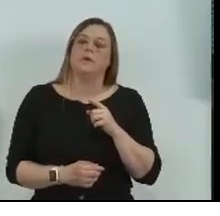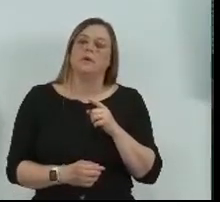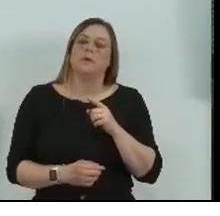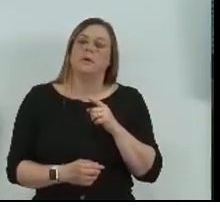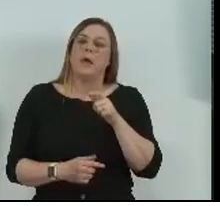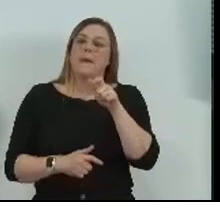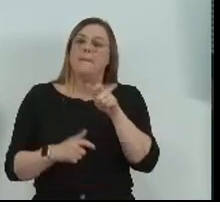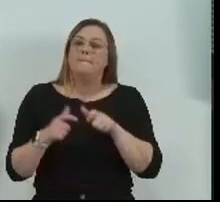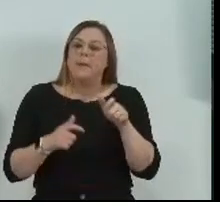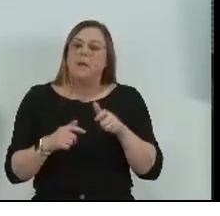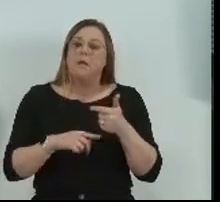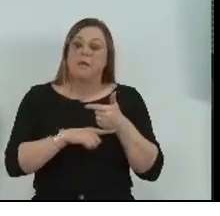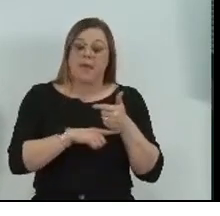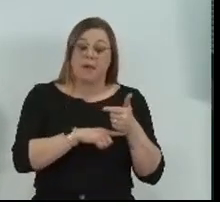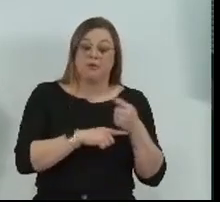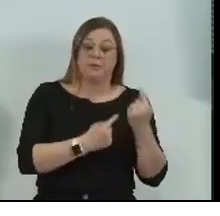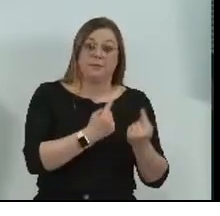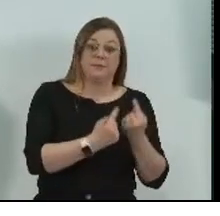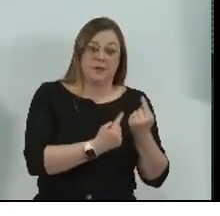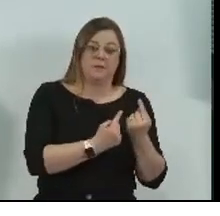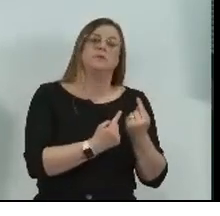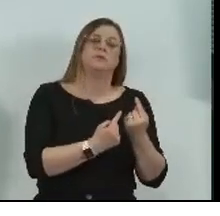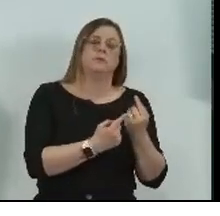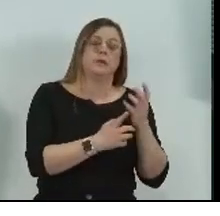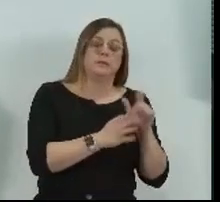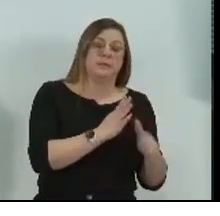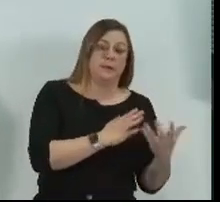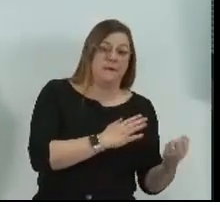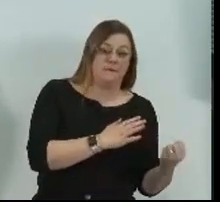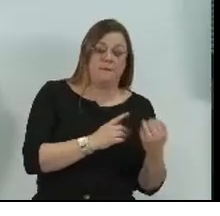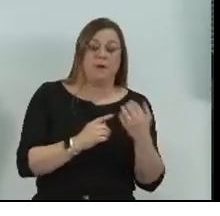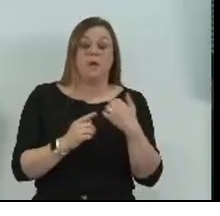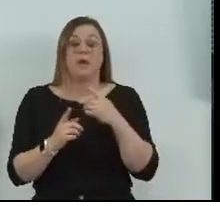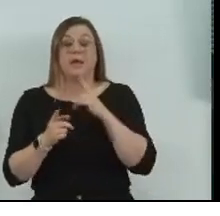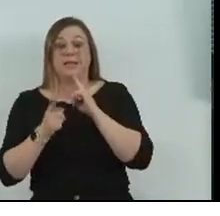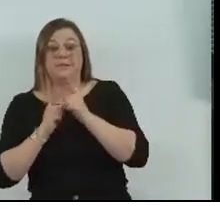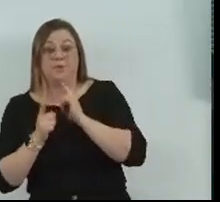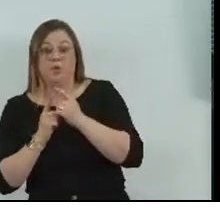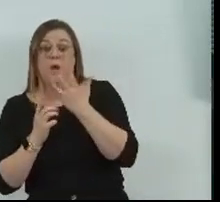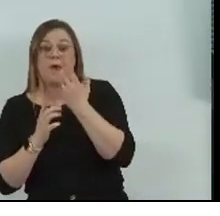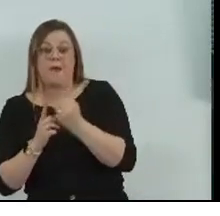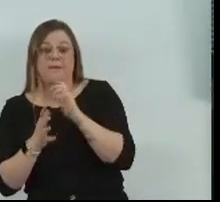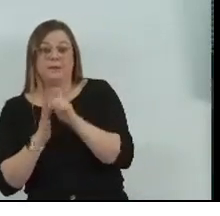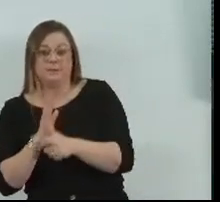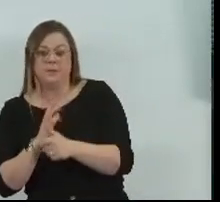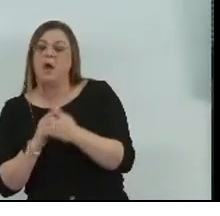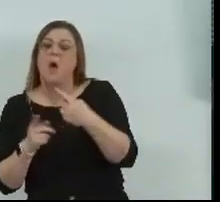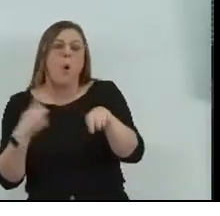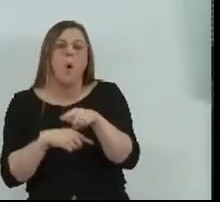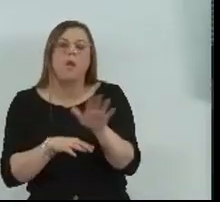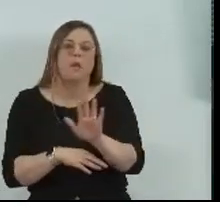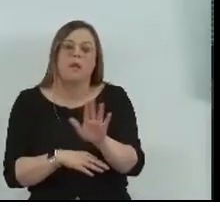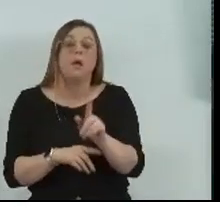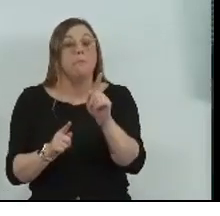the people behind the cameras have disabilities, The people interviewing with have disabilities. Not everyone, but people did. And it showed us that it was